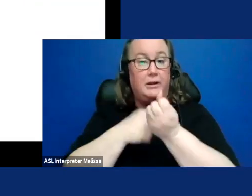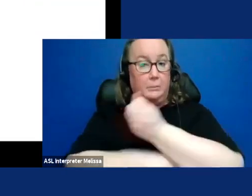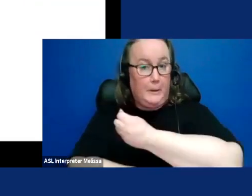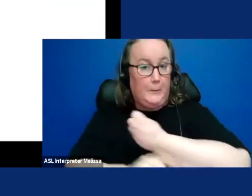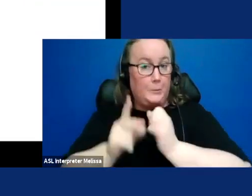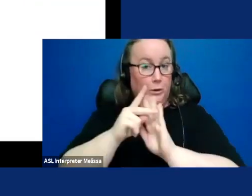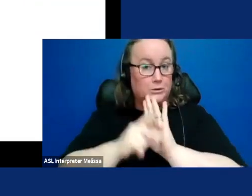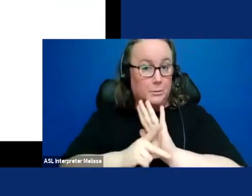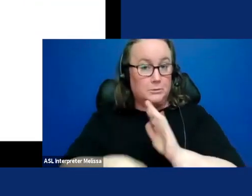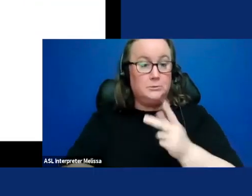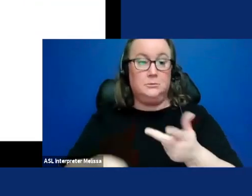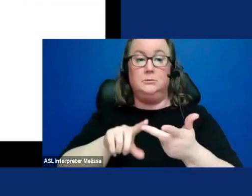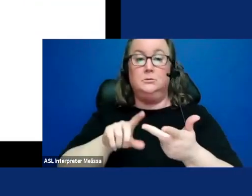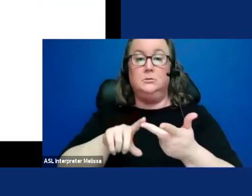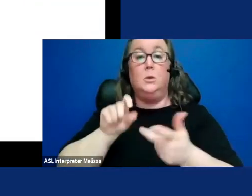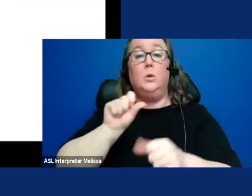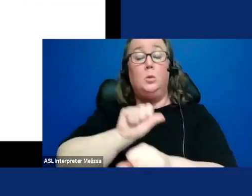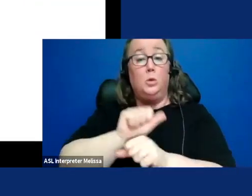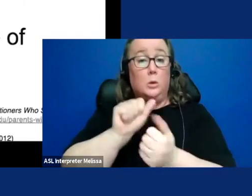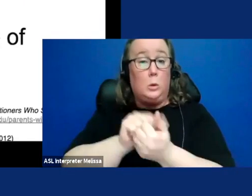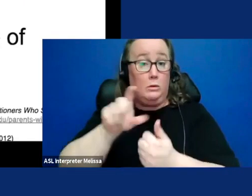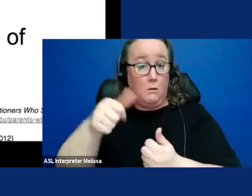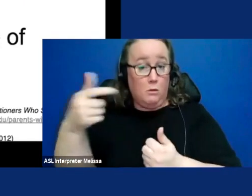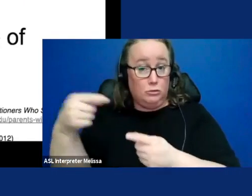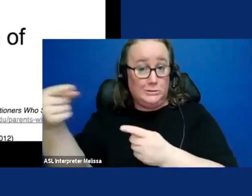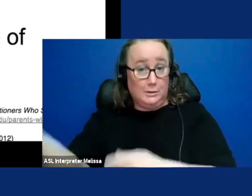working with the other side and filing a complaint.